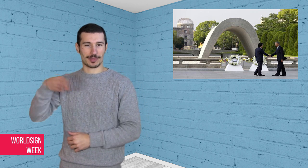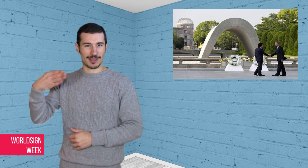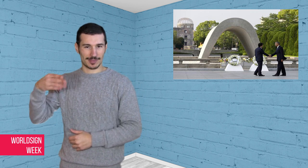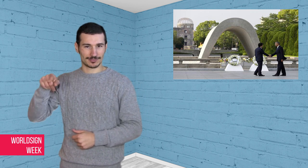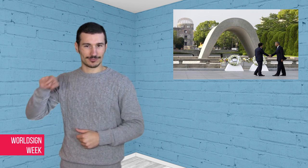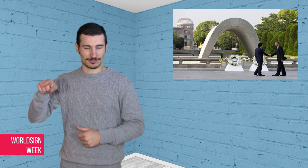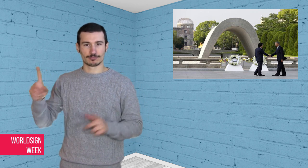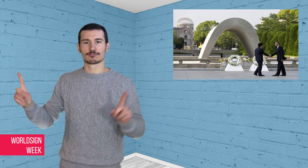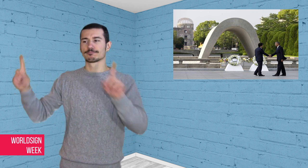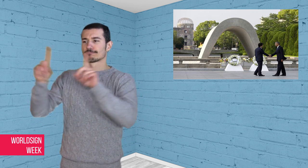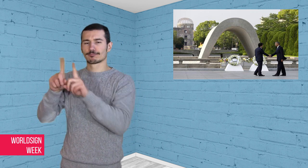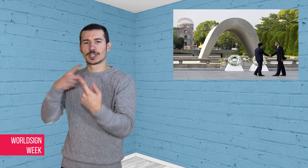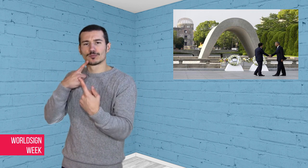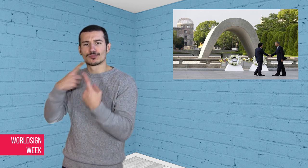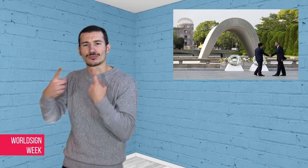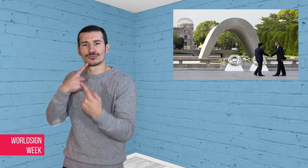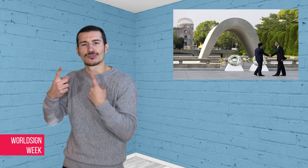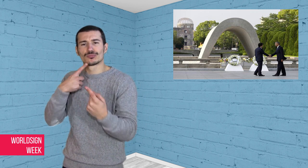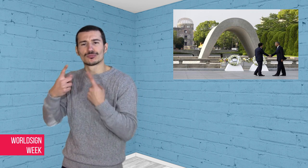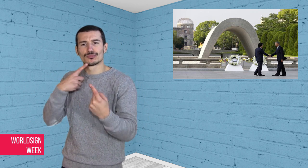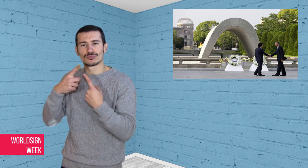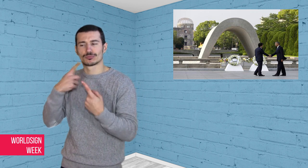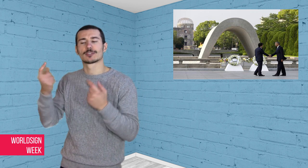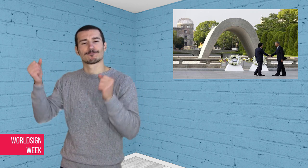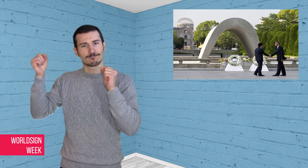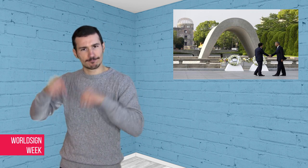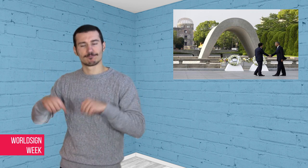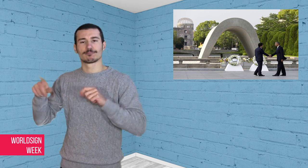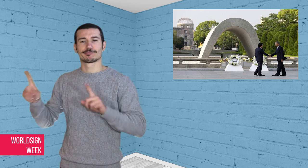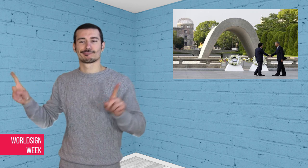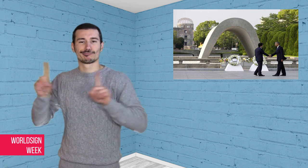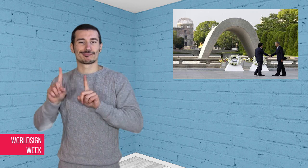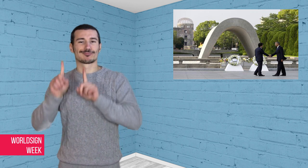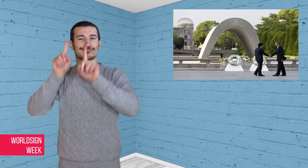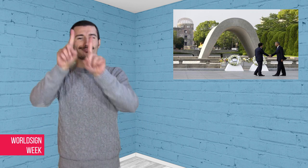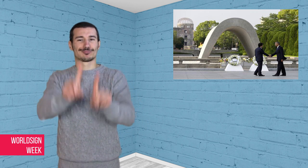to visit Pearl Harbor together when they